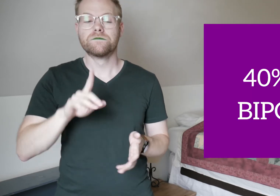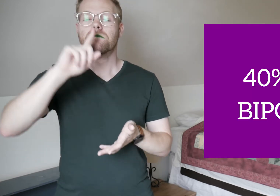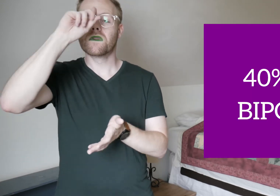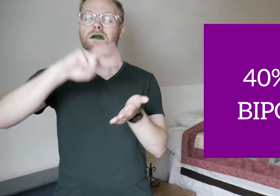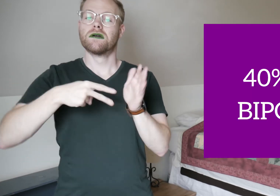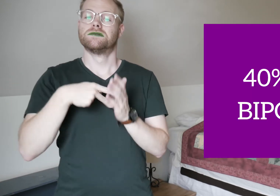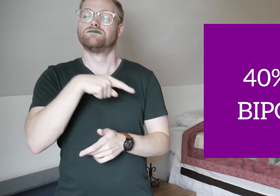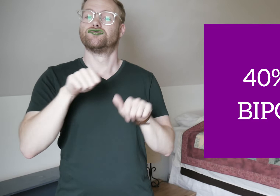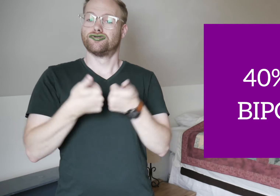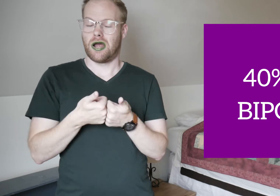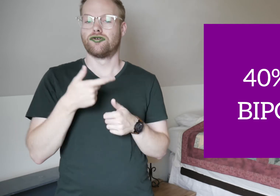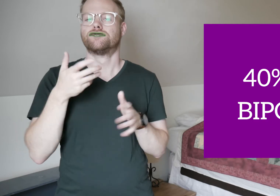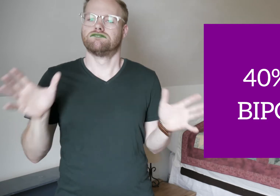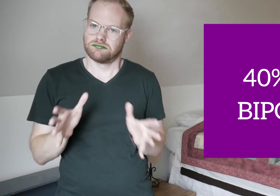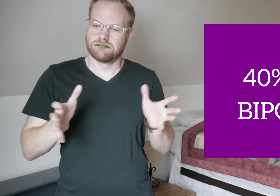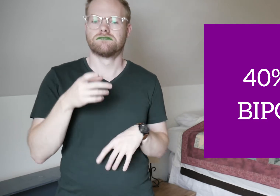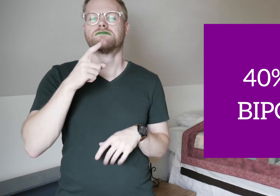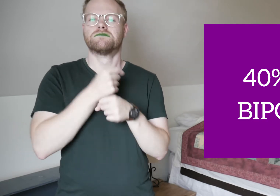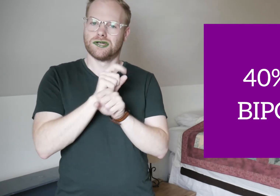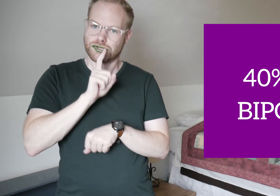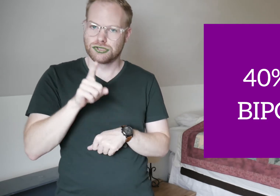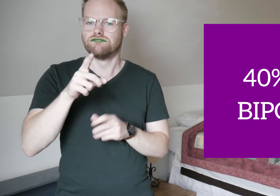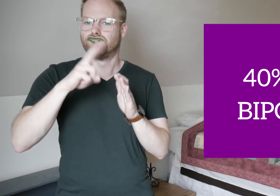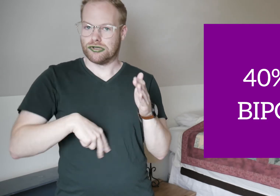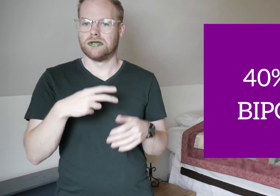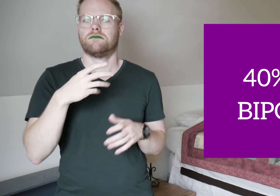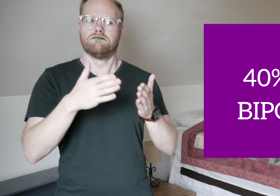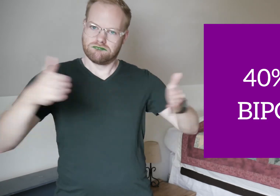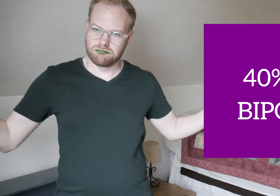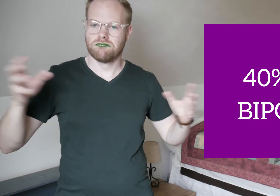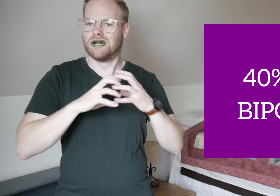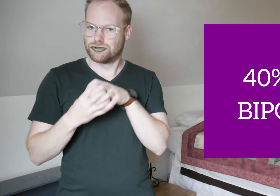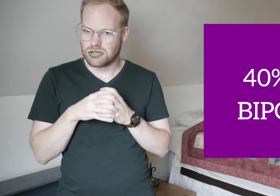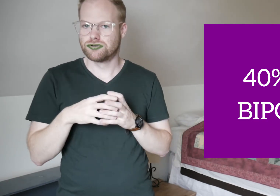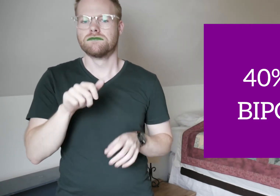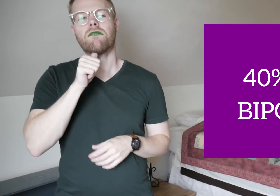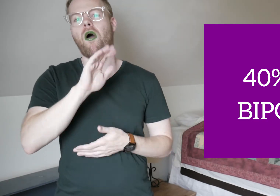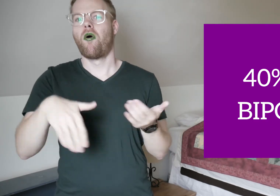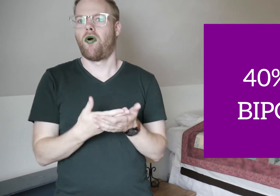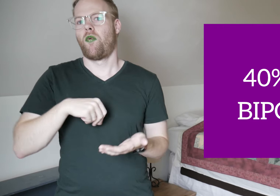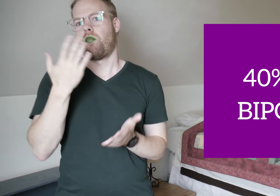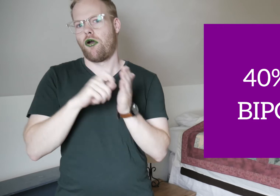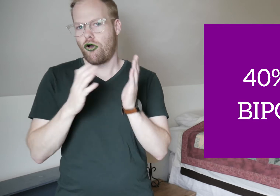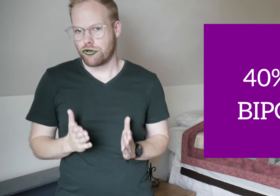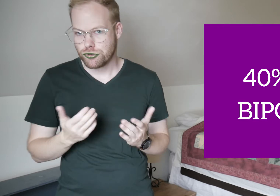The intent of this challenge is to get you to make sure you’re reading widely and intersectionally, not all from white authors.